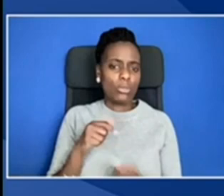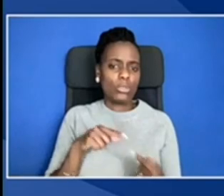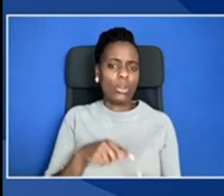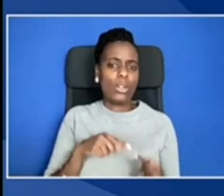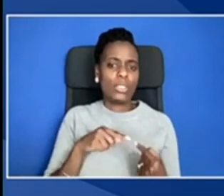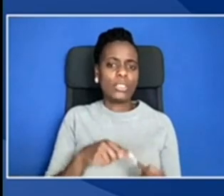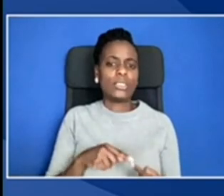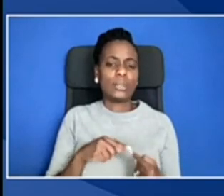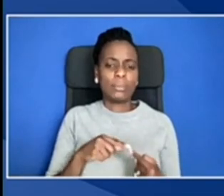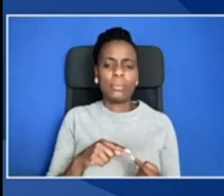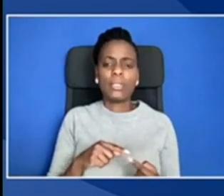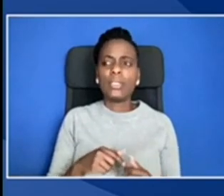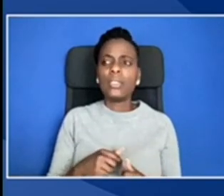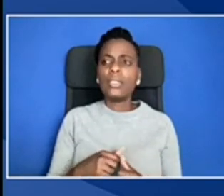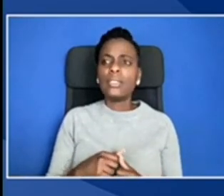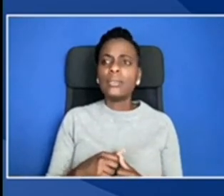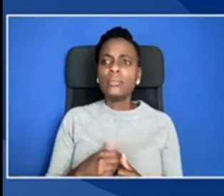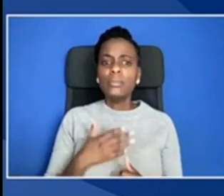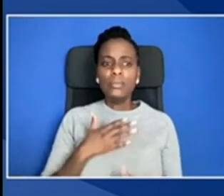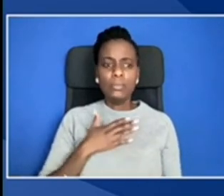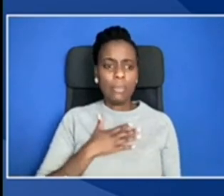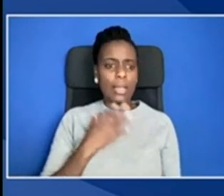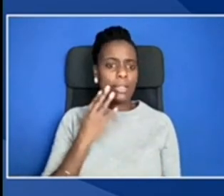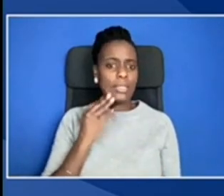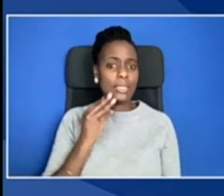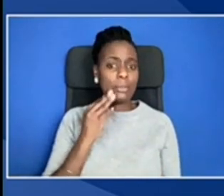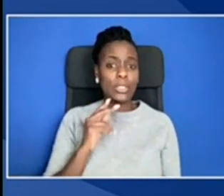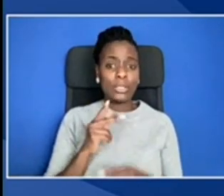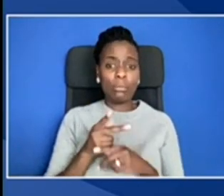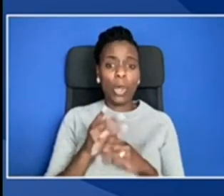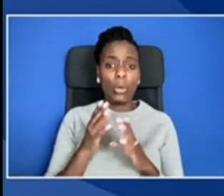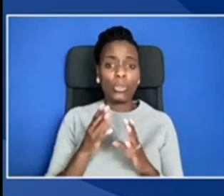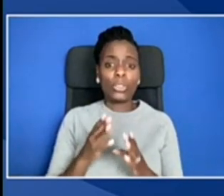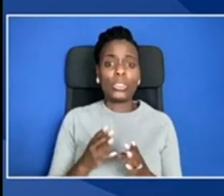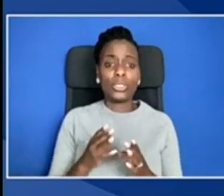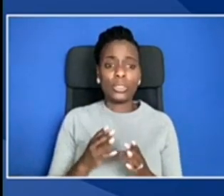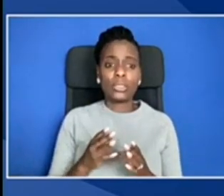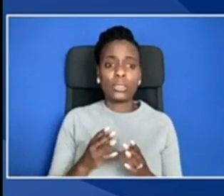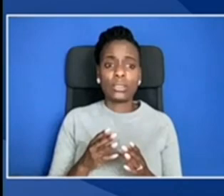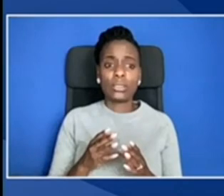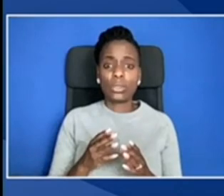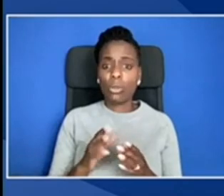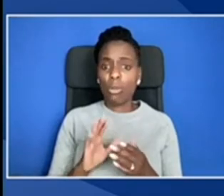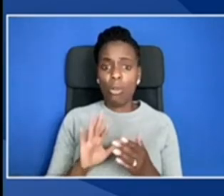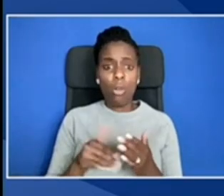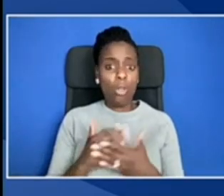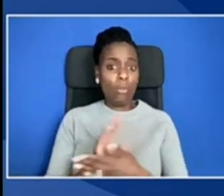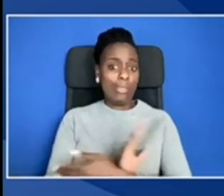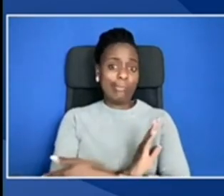I will say, in my experience, the borrowers that we work with who fall across these categories are watching their